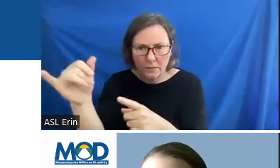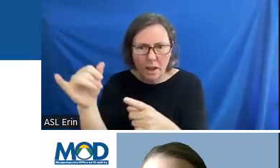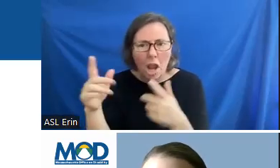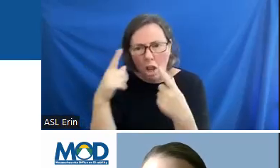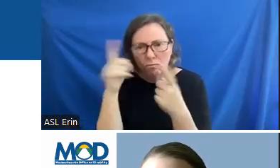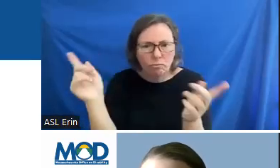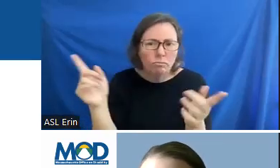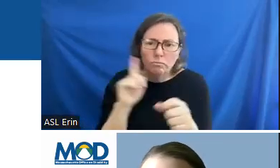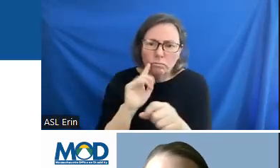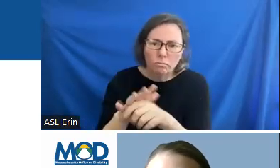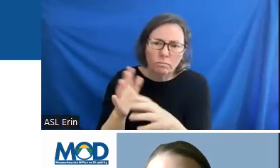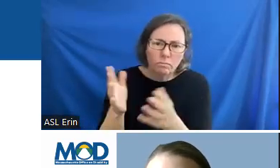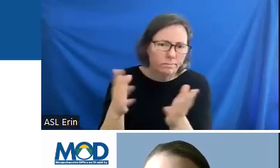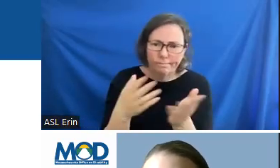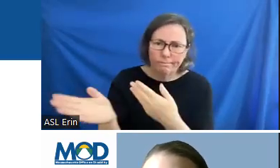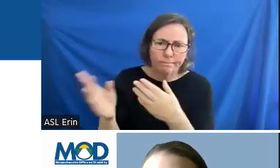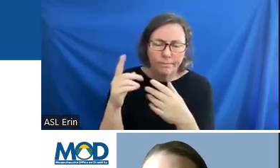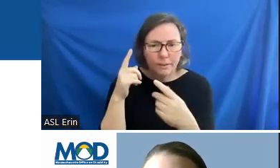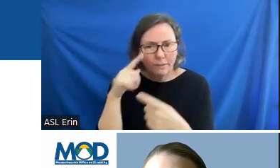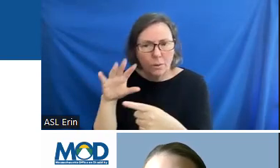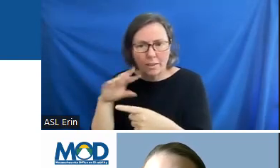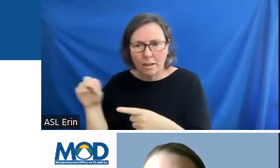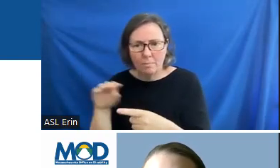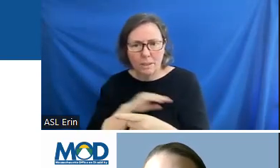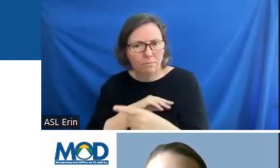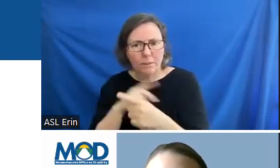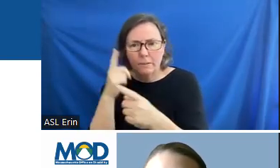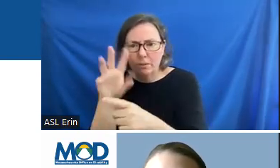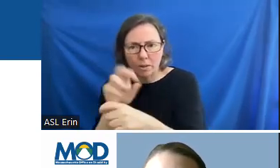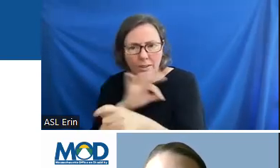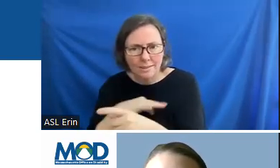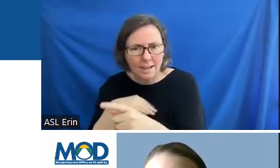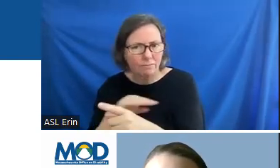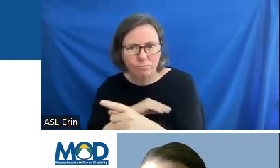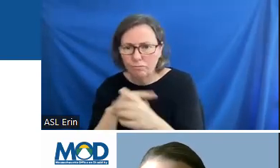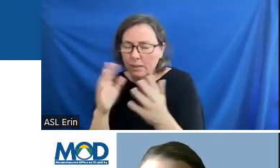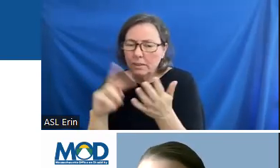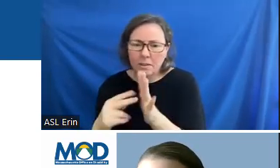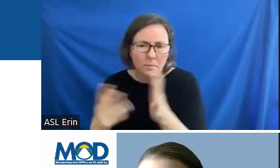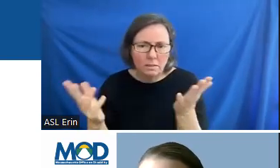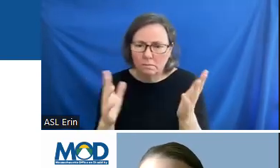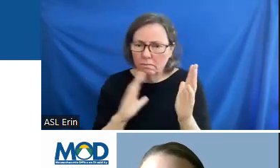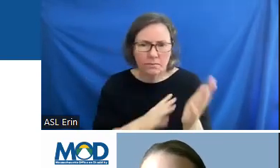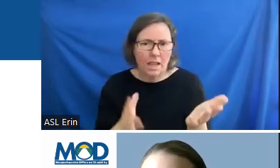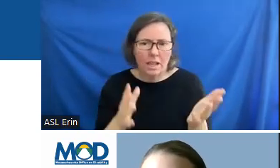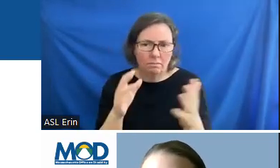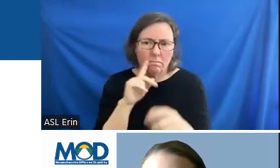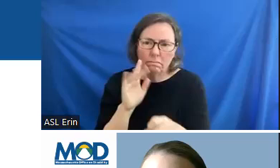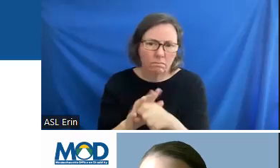It works for the business, it works for the employee. And you know, we're all good. Go ahead,